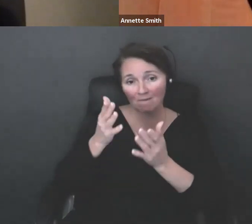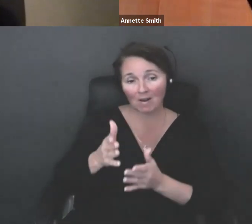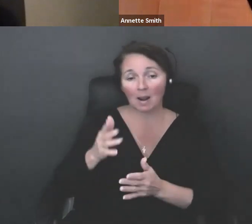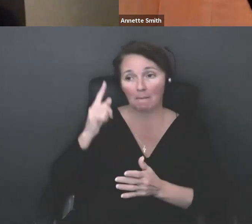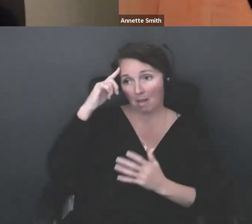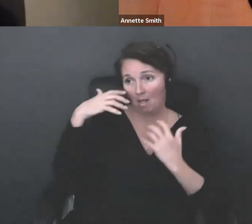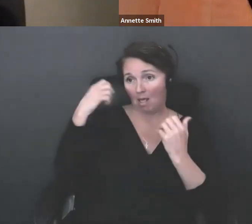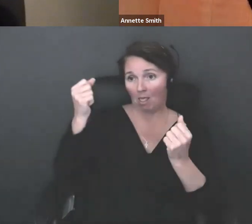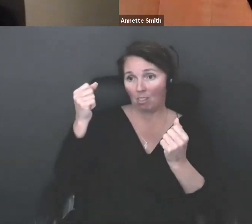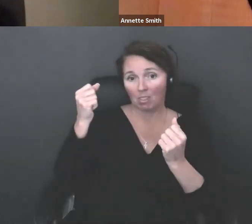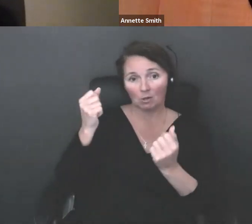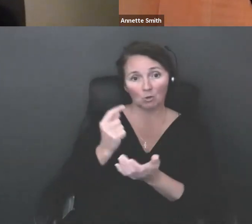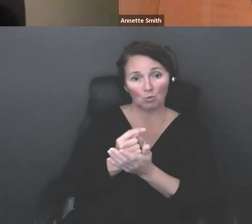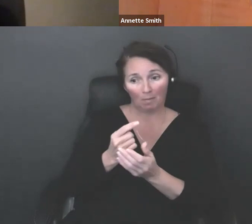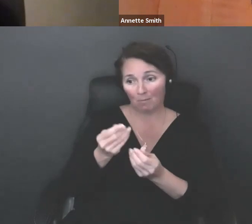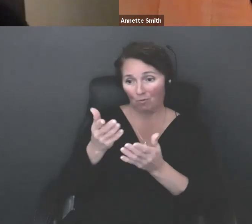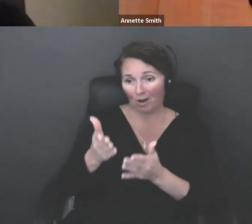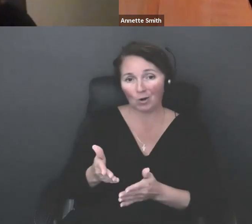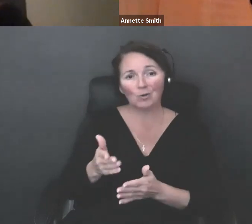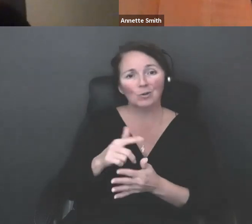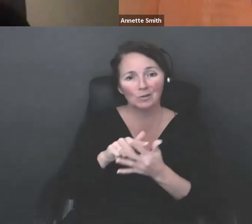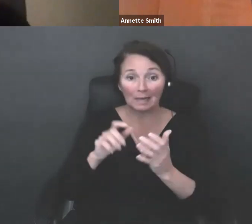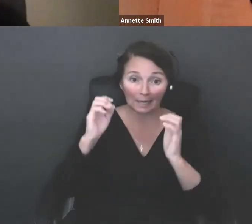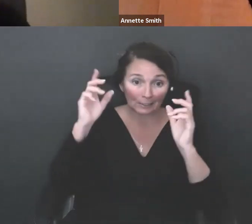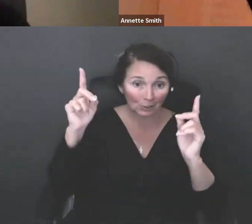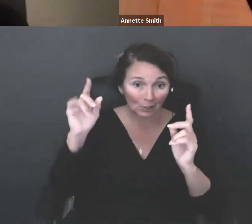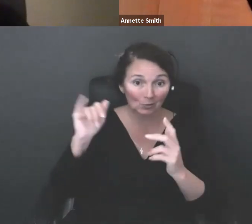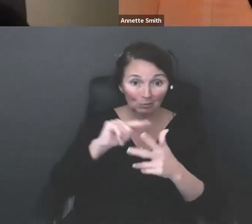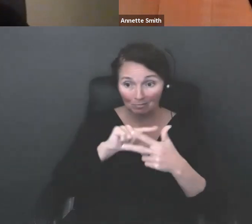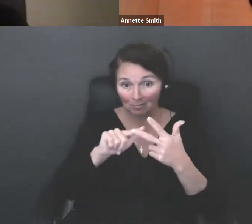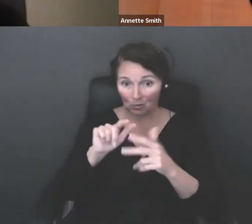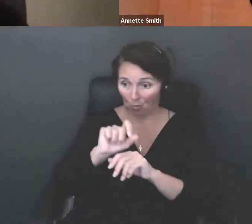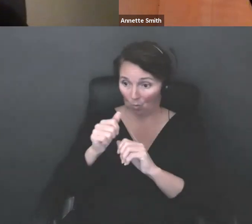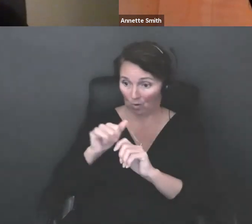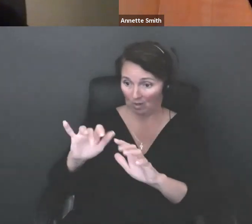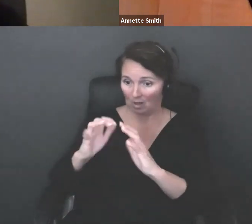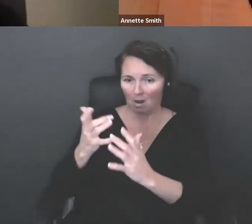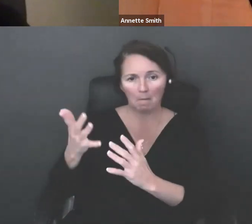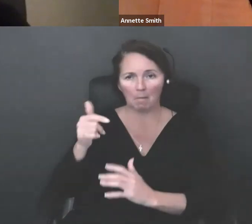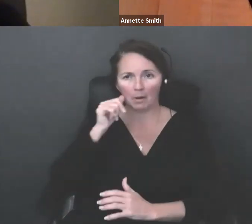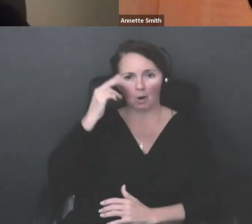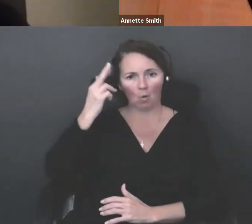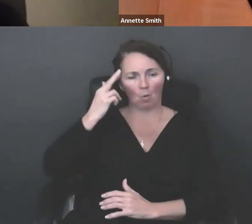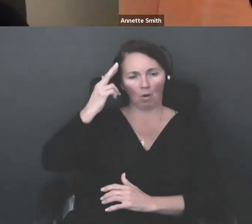often like eating disorder treatment providers, and mental health providers in general, as well as like educators,